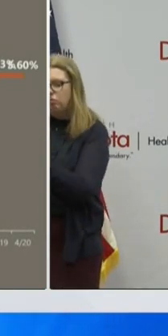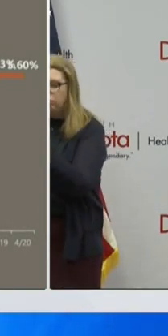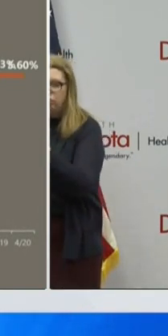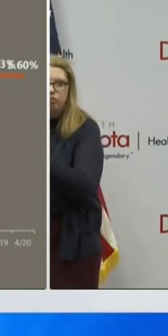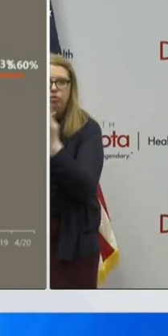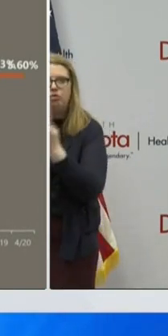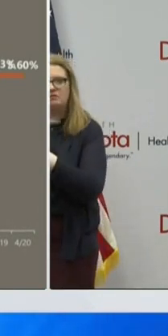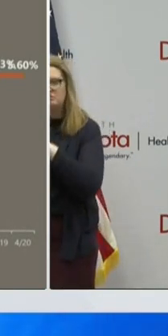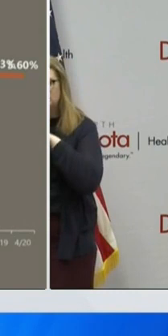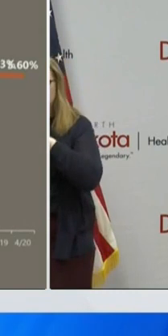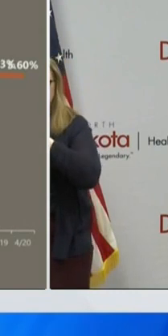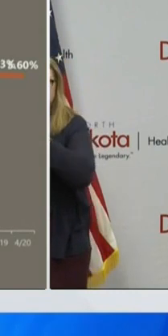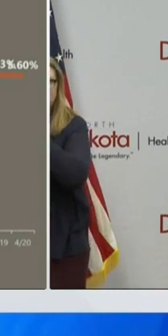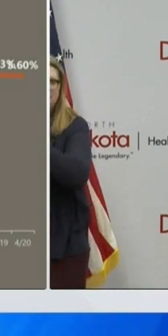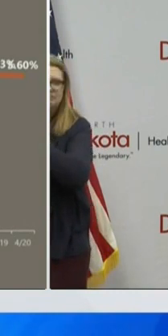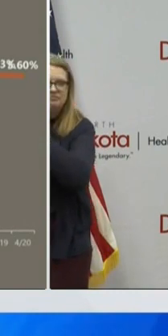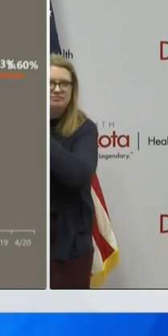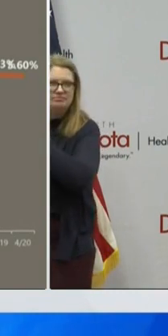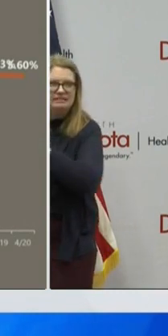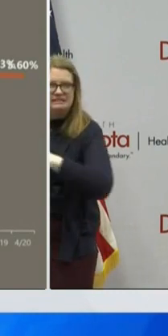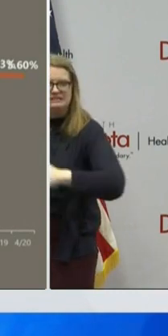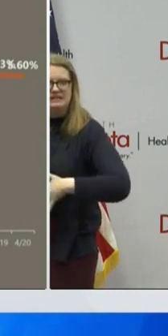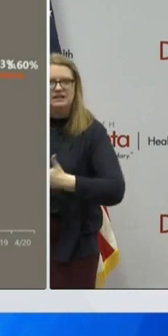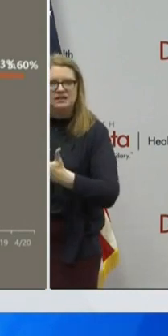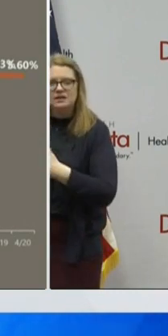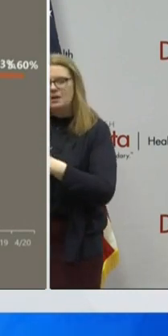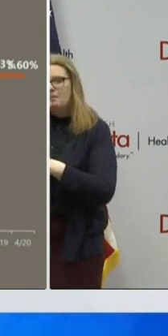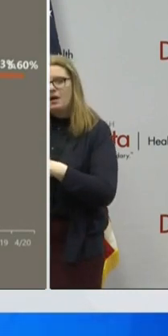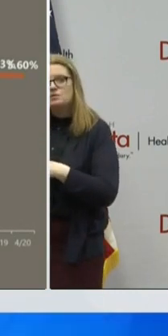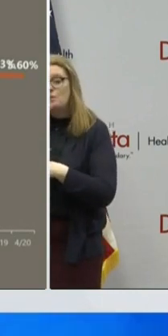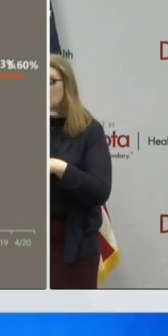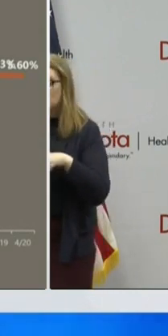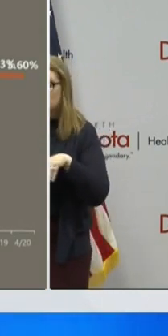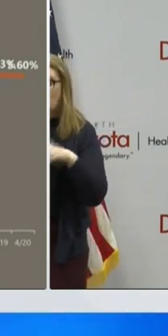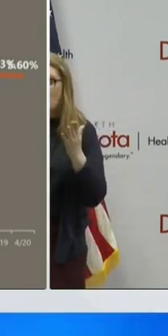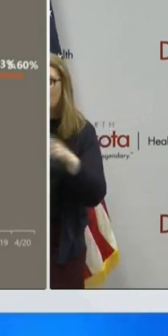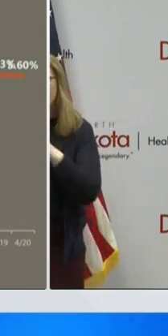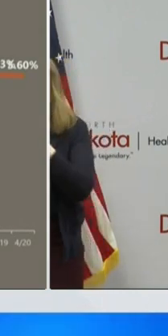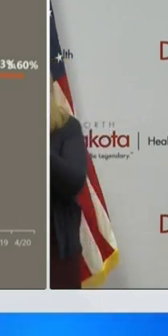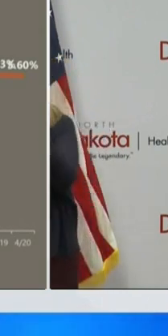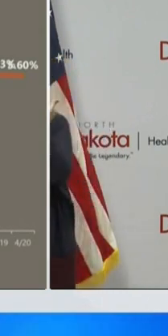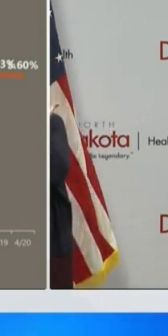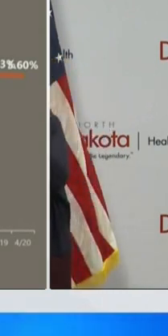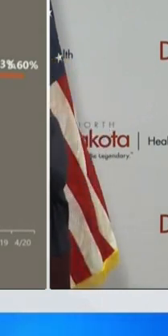CLOSING BUSINESSES, WHERE IT WAS THE OPPORTUNITY FOR HIGH OPPORTUNITY FOR CONTACT LIKE